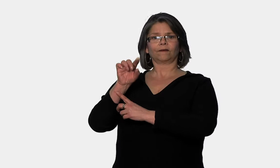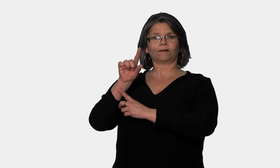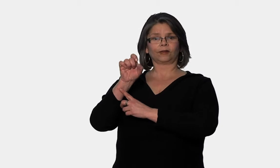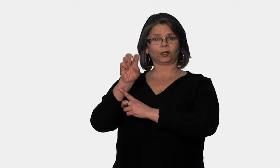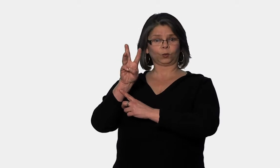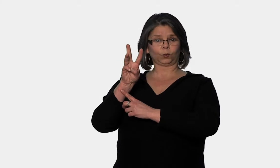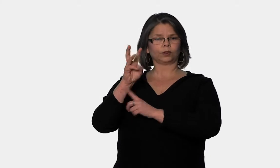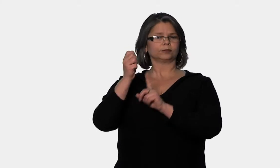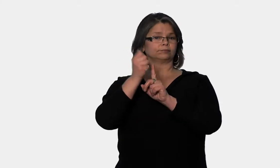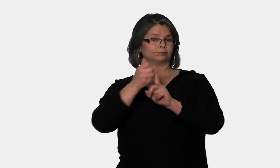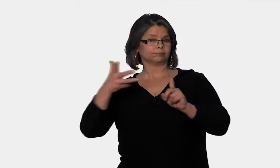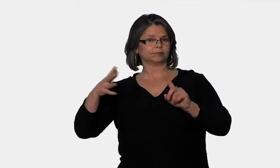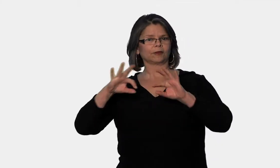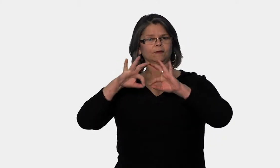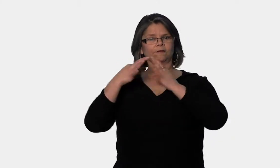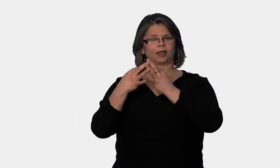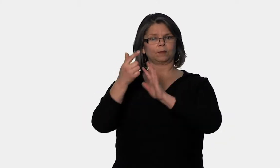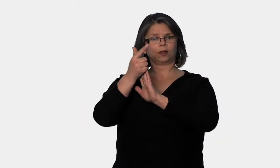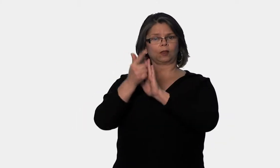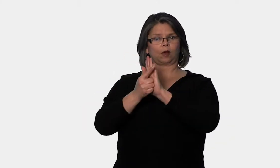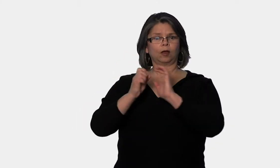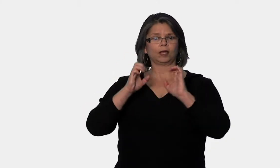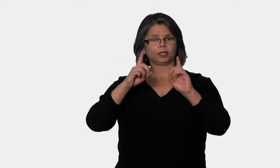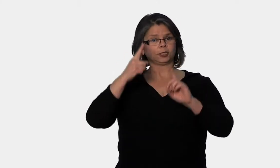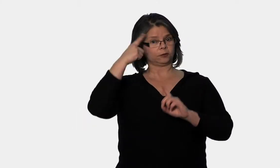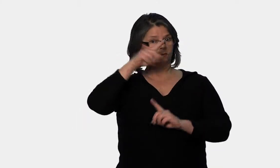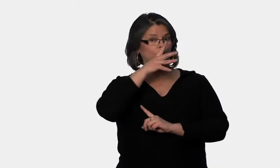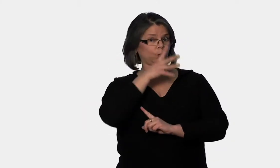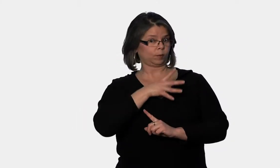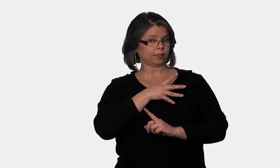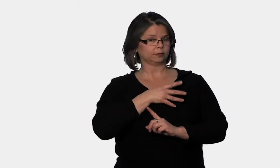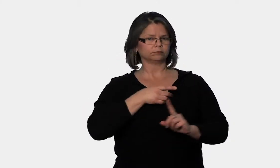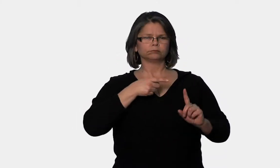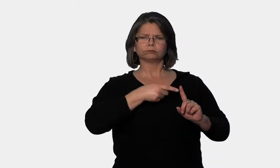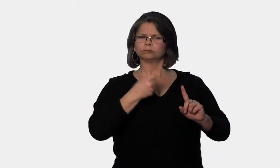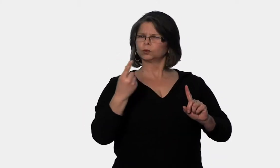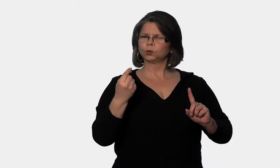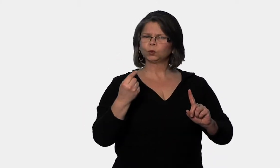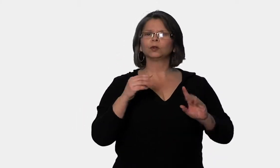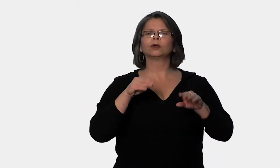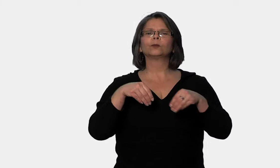FLEW provides legal information and education